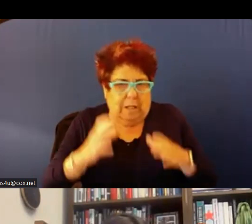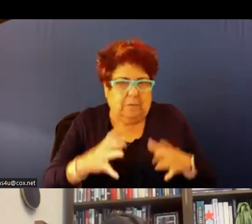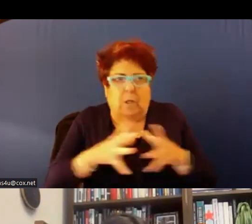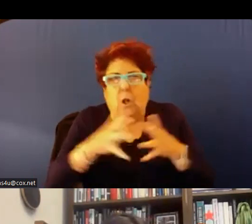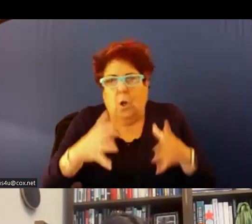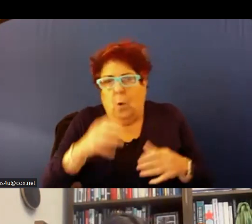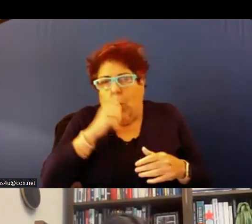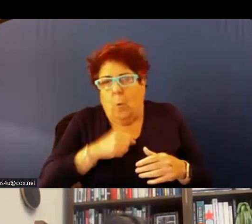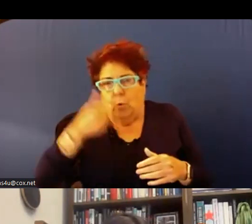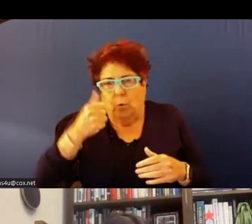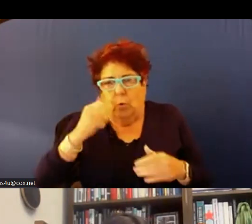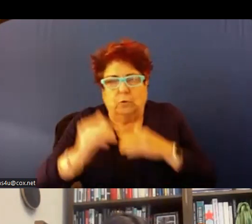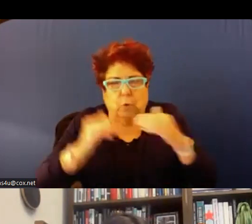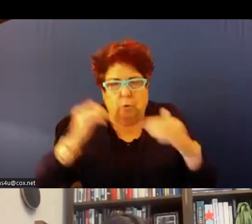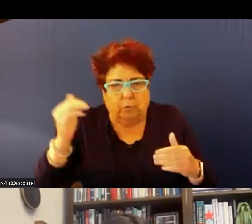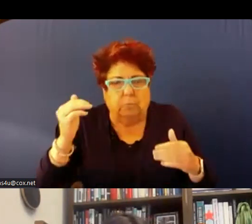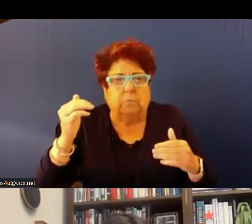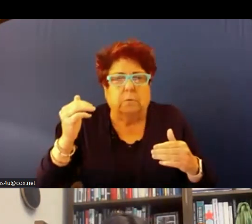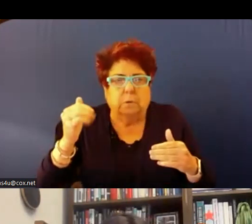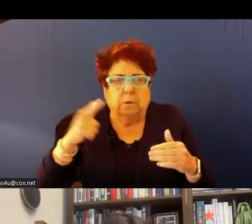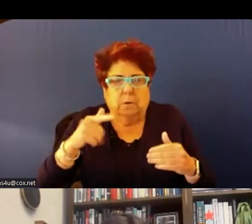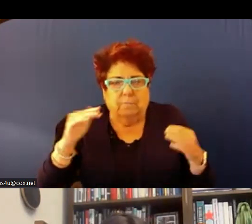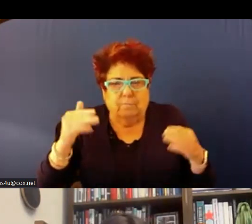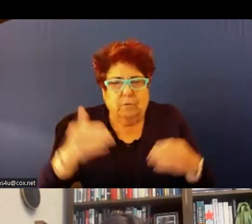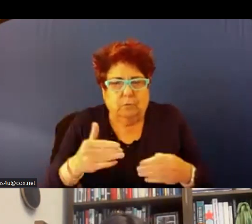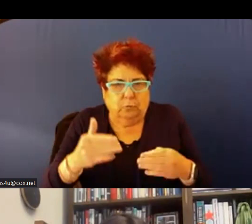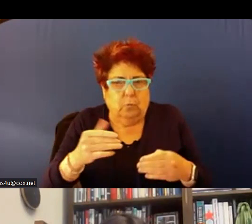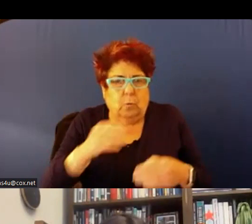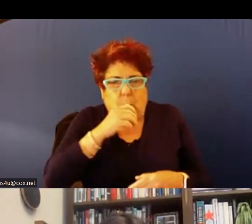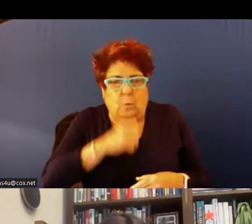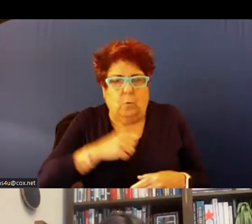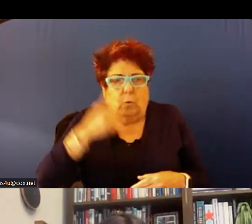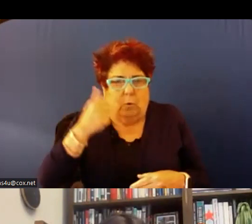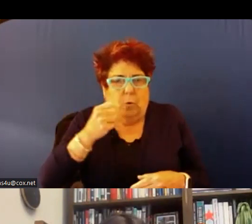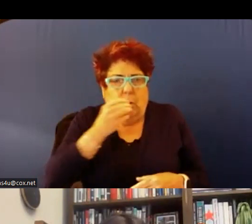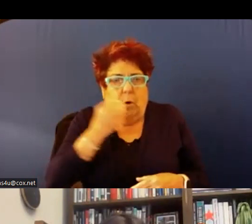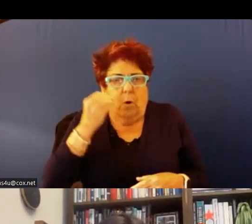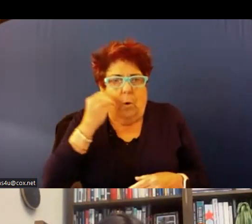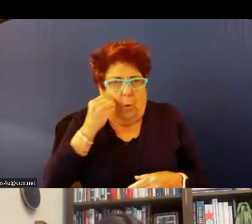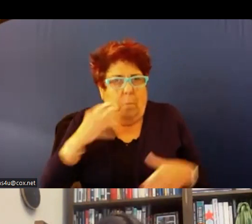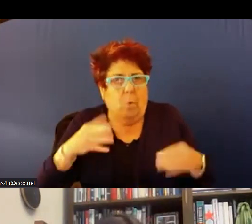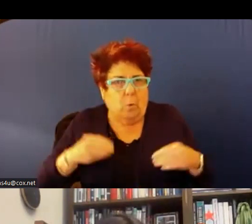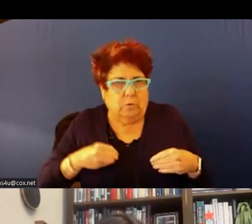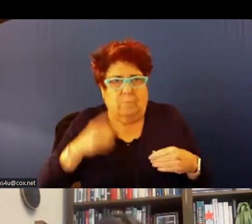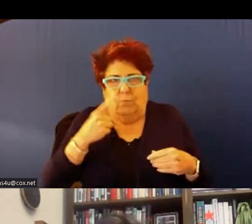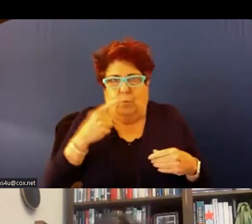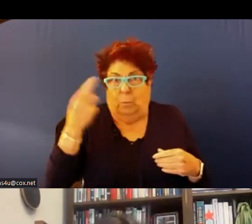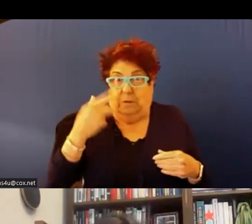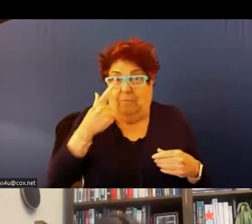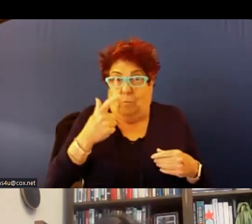focused on older homeowners of reasons of wanting to build housing stability.